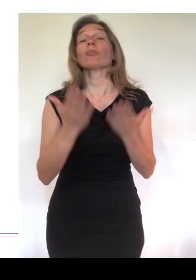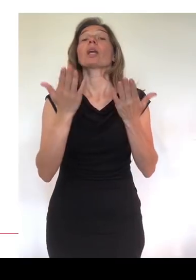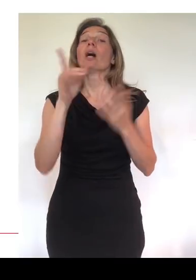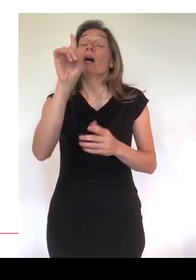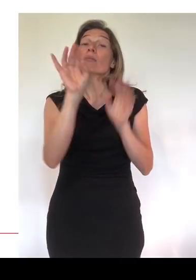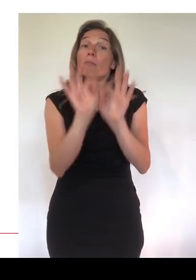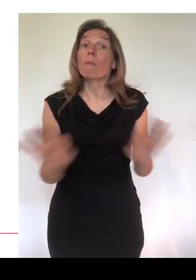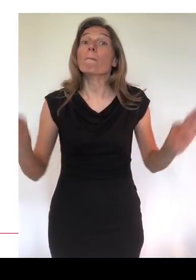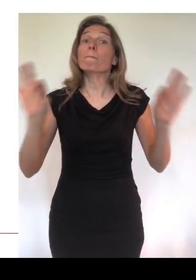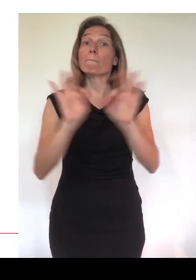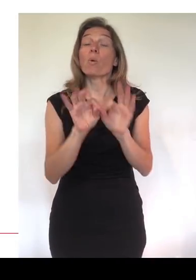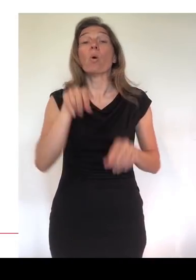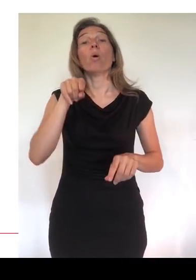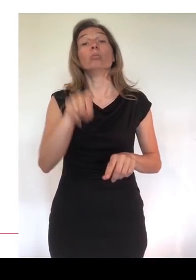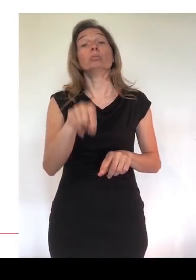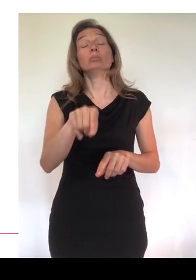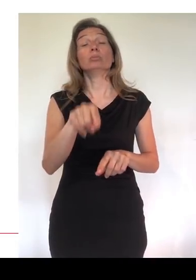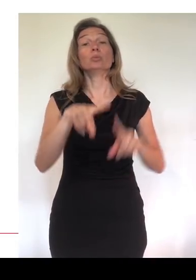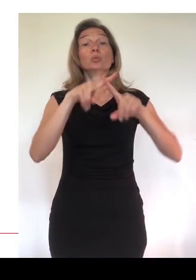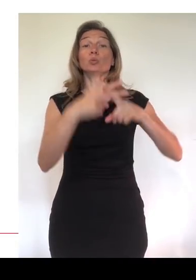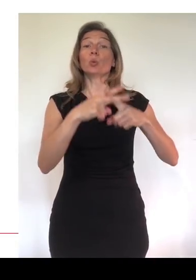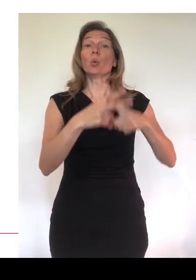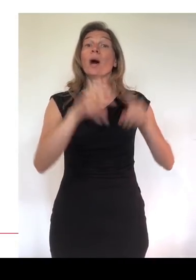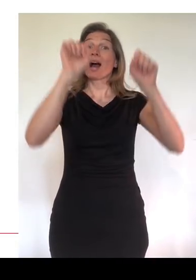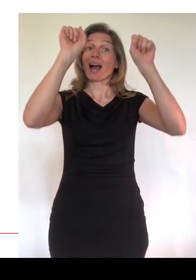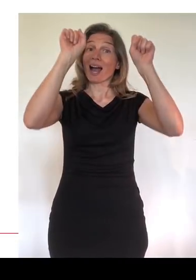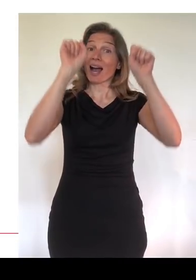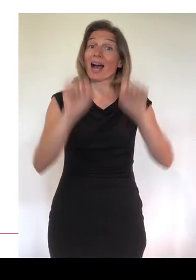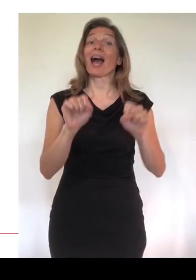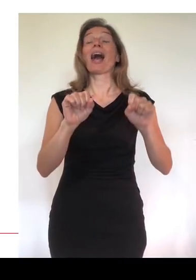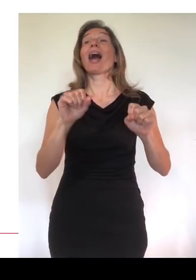expertise to be able to fill it in there is a limitation in the fact that this is